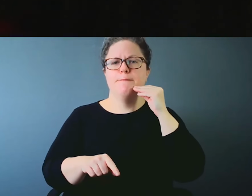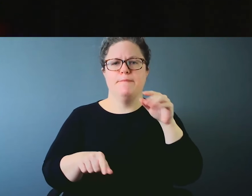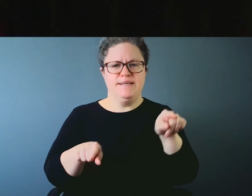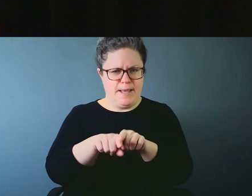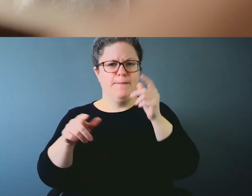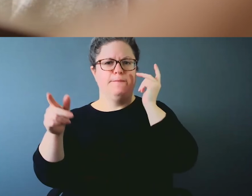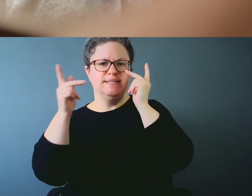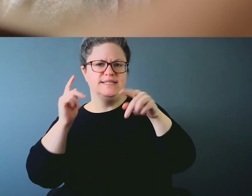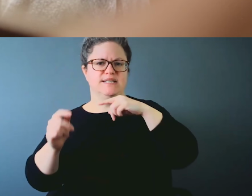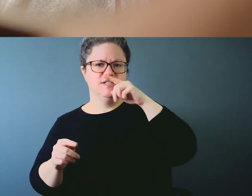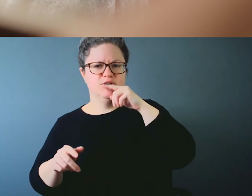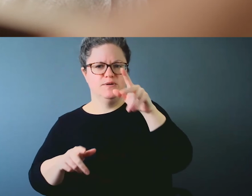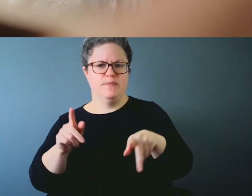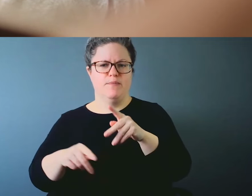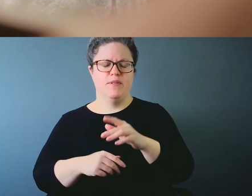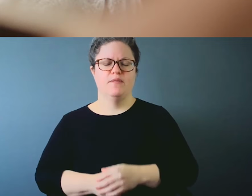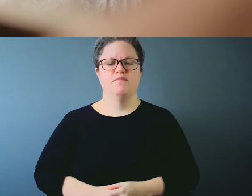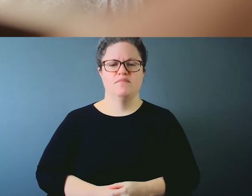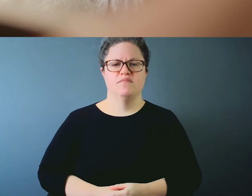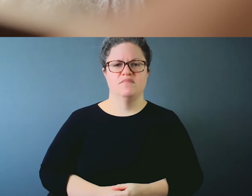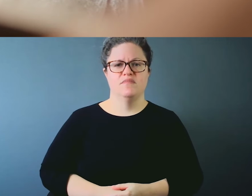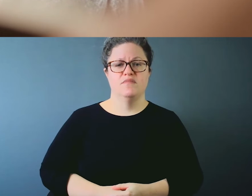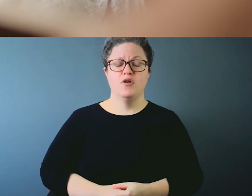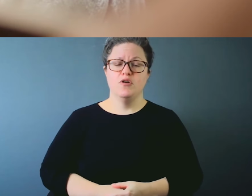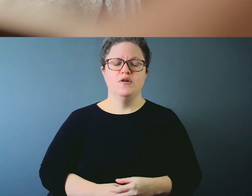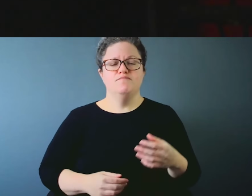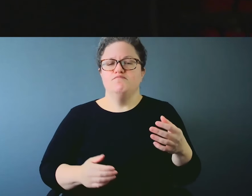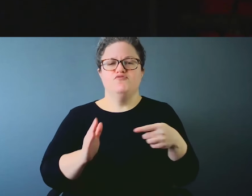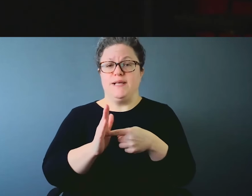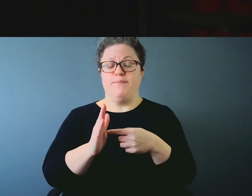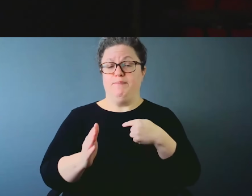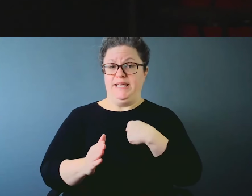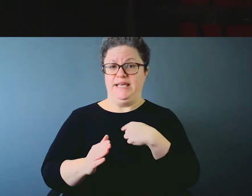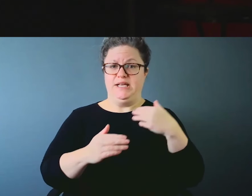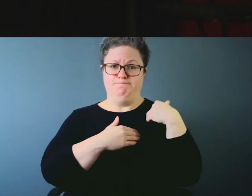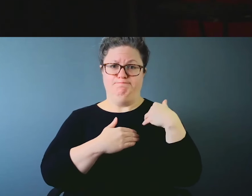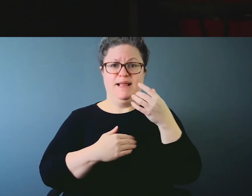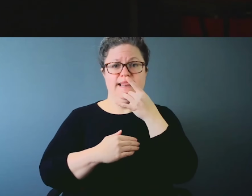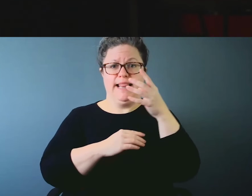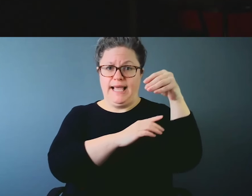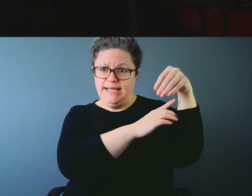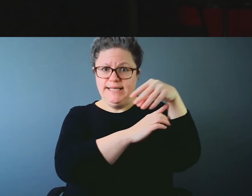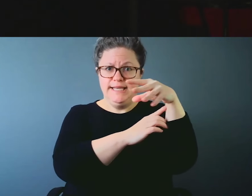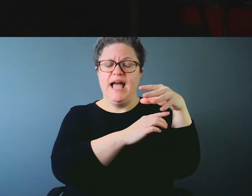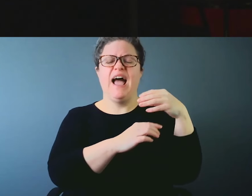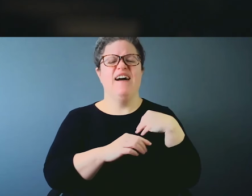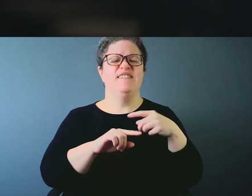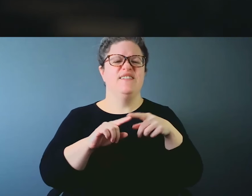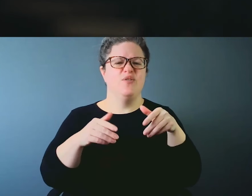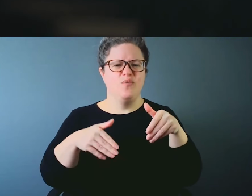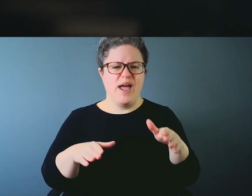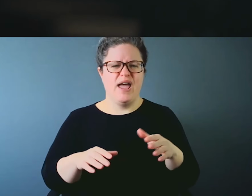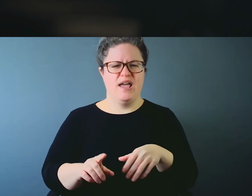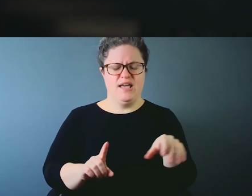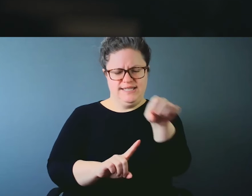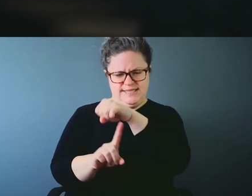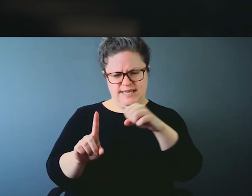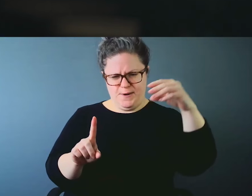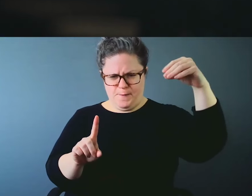There might be different ways of expressing light as well. Not just lighting a scene, but who am I lighting for?